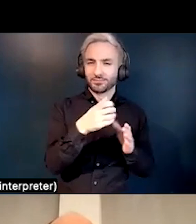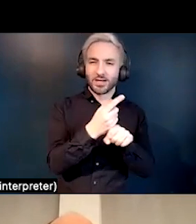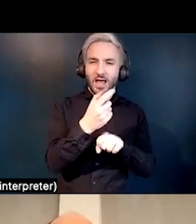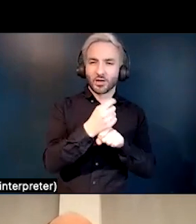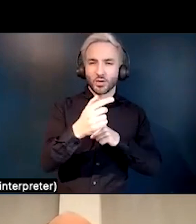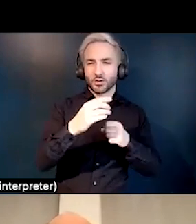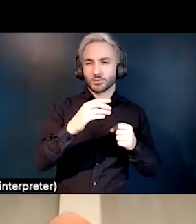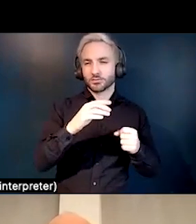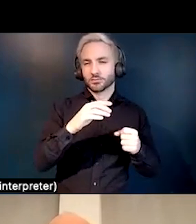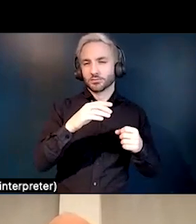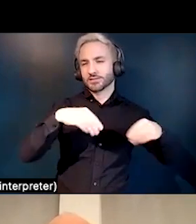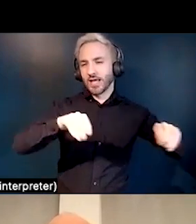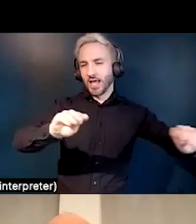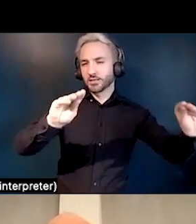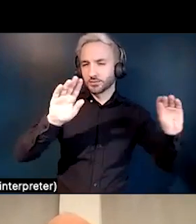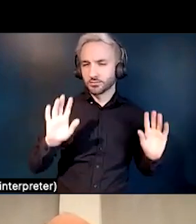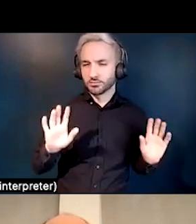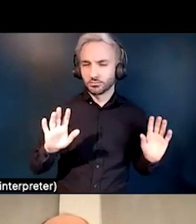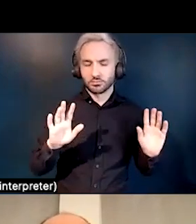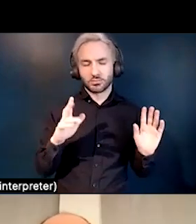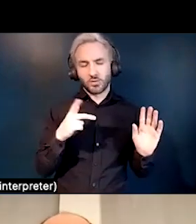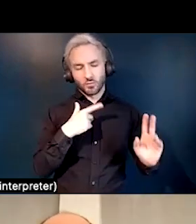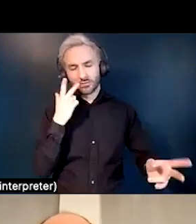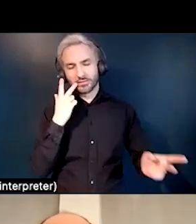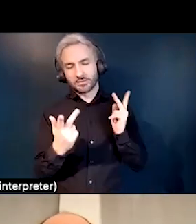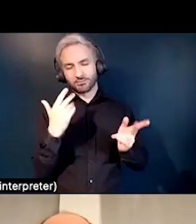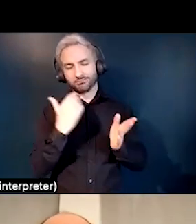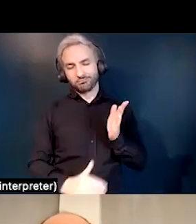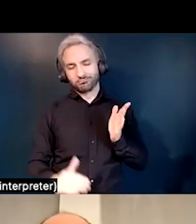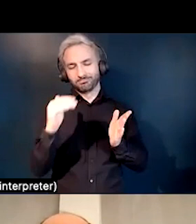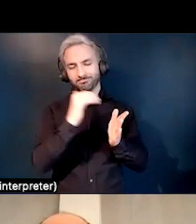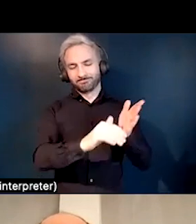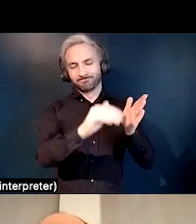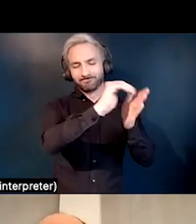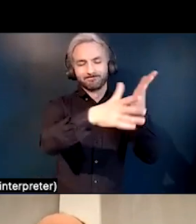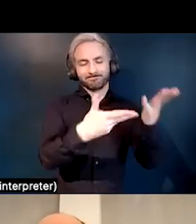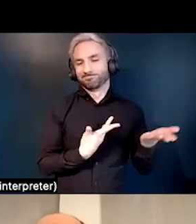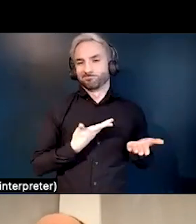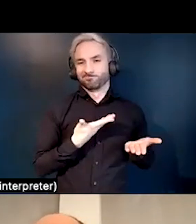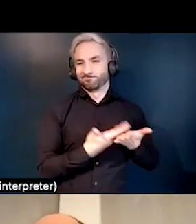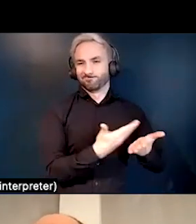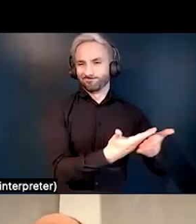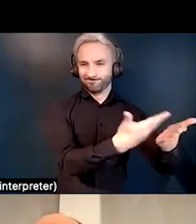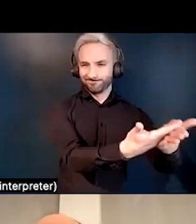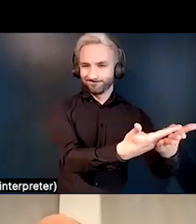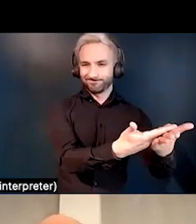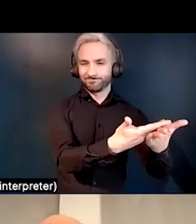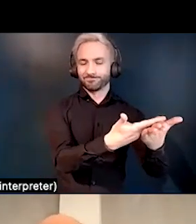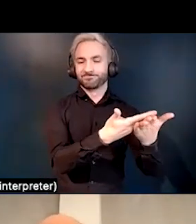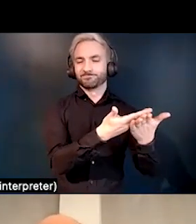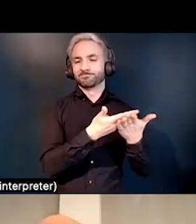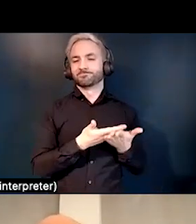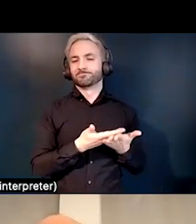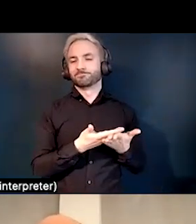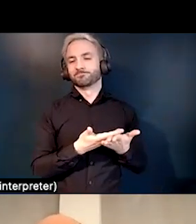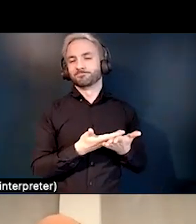So one thing that became increasingly evident to us and to me at BISG was that growth in the North